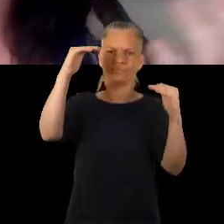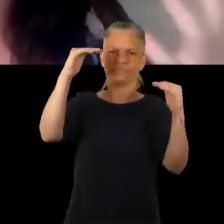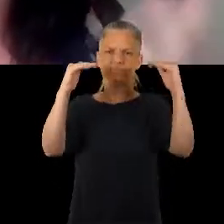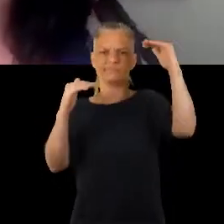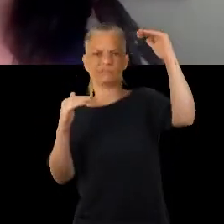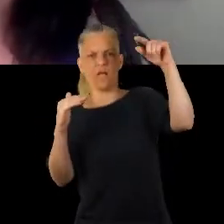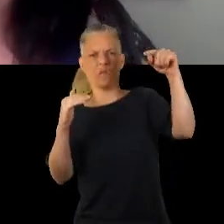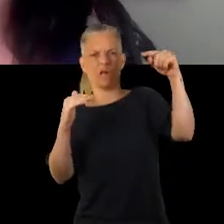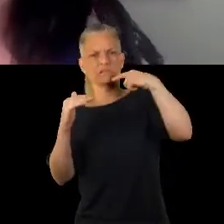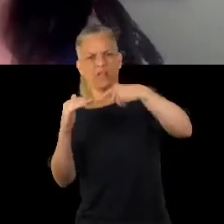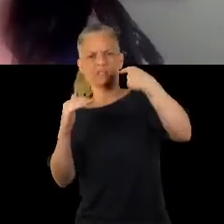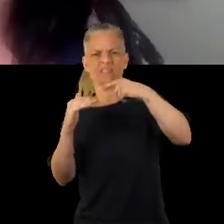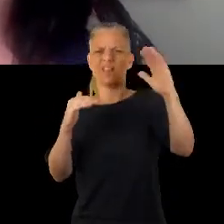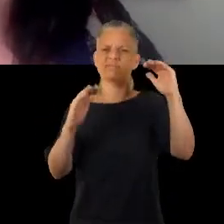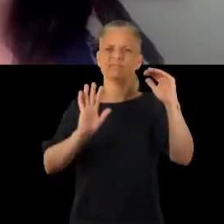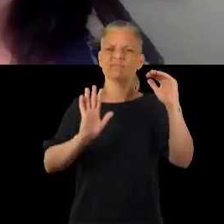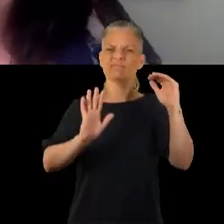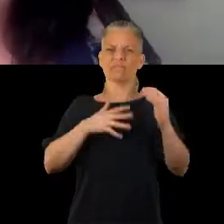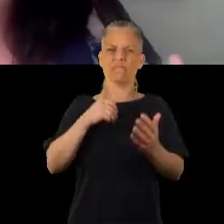that tells me more about what you think of your service users than what you think of your peers.